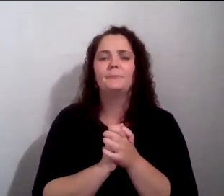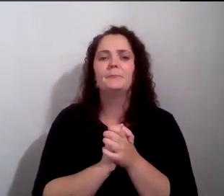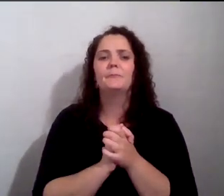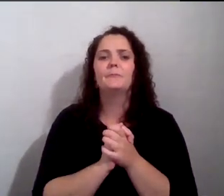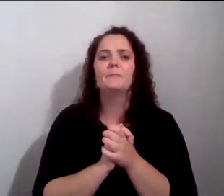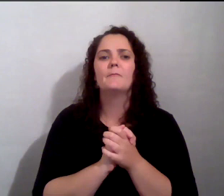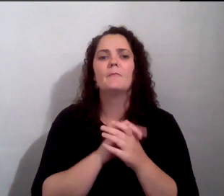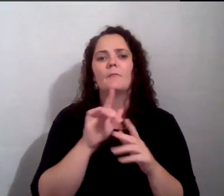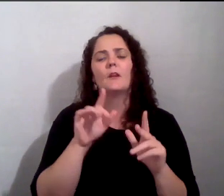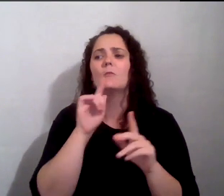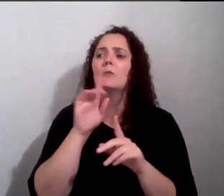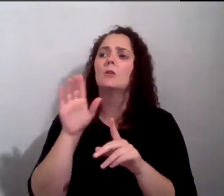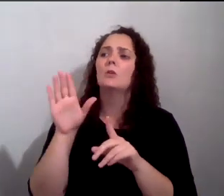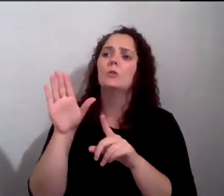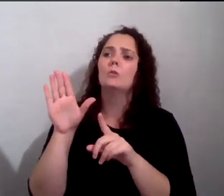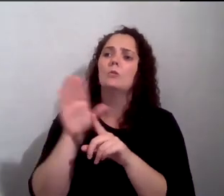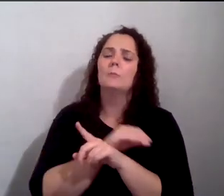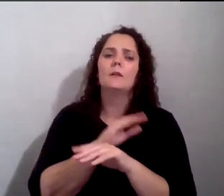It's come into the Collection relatively recently to accompany